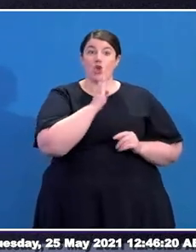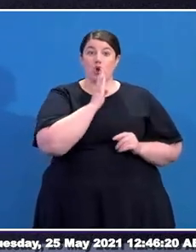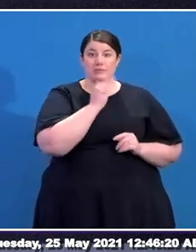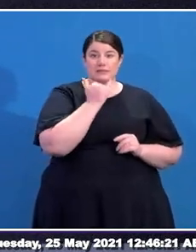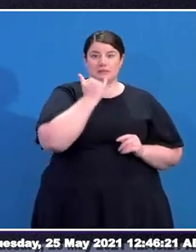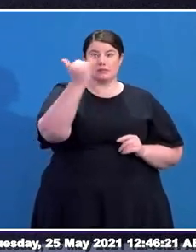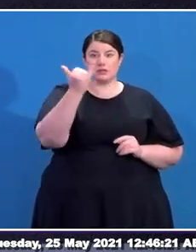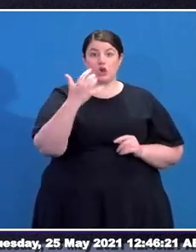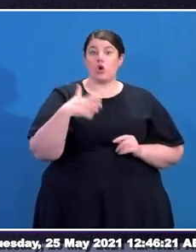Yes.